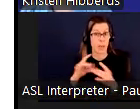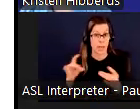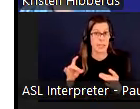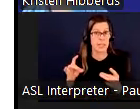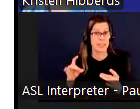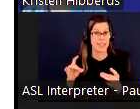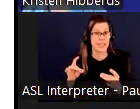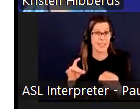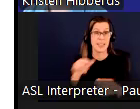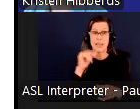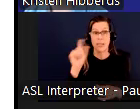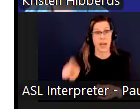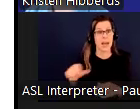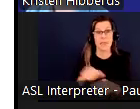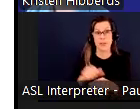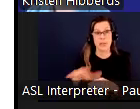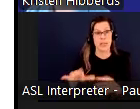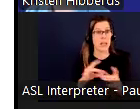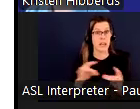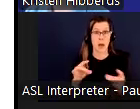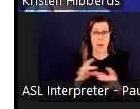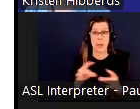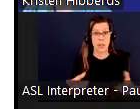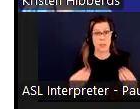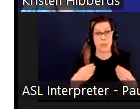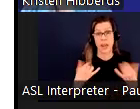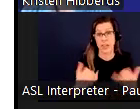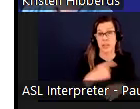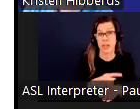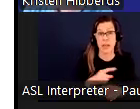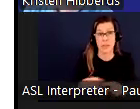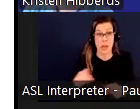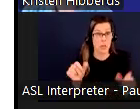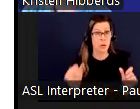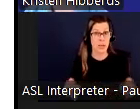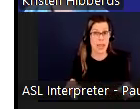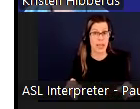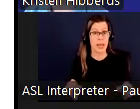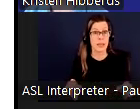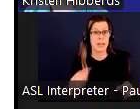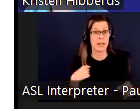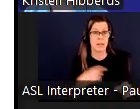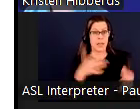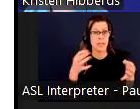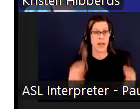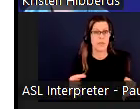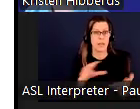You don't have to send us the comments you provided today, but you're more than welcome to. We definitely got everything noted.